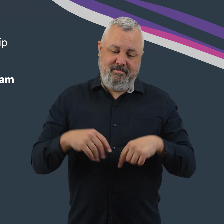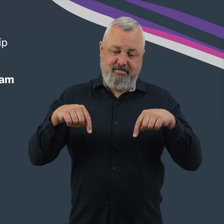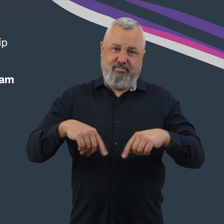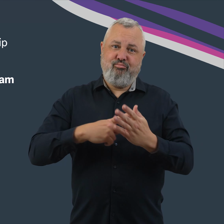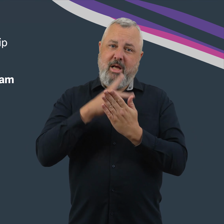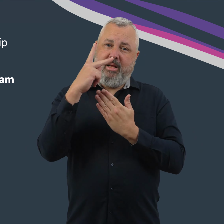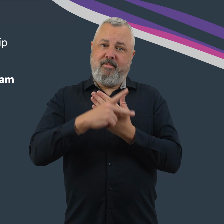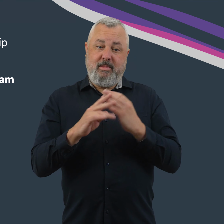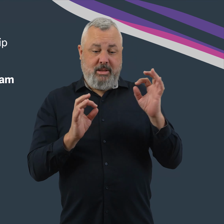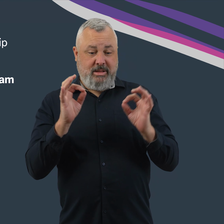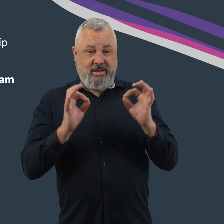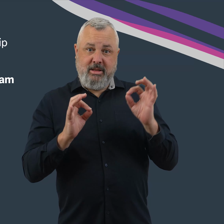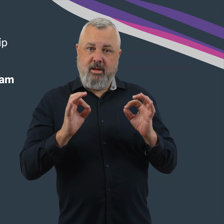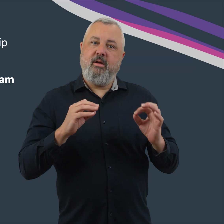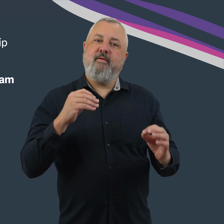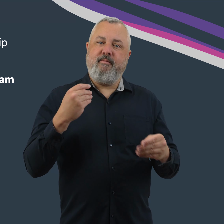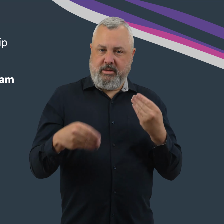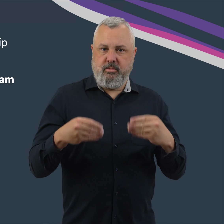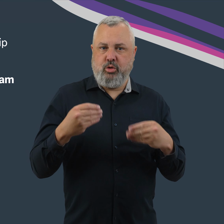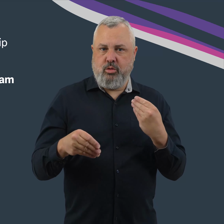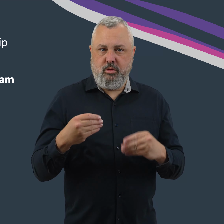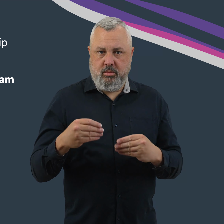The Disability Research Leadership Program is flexible by design.